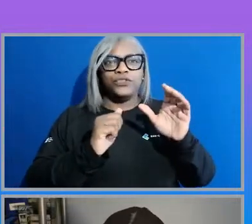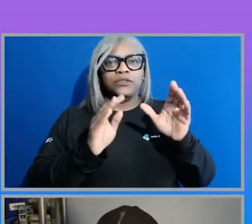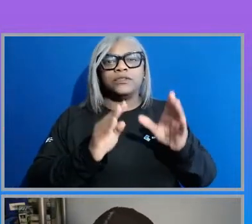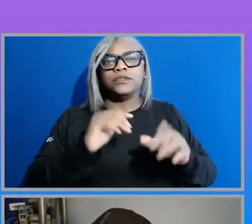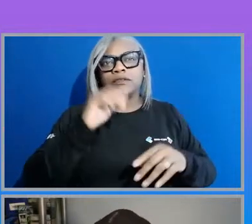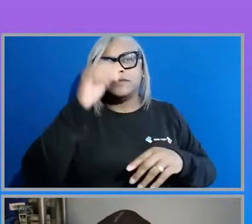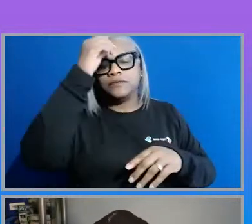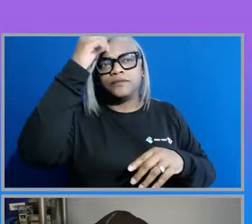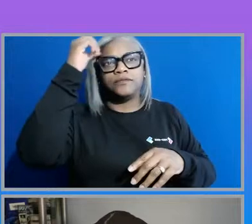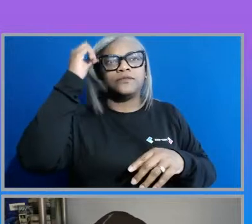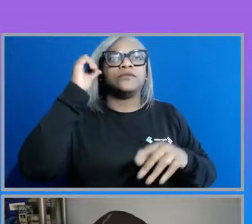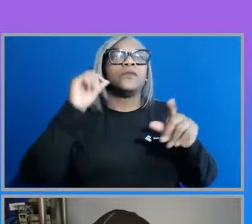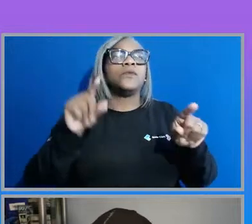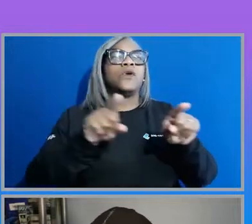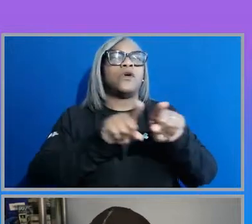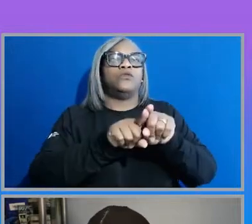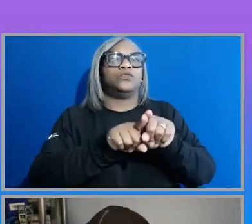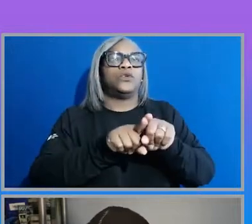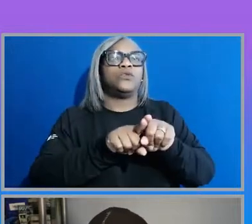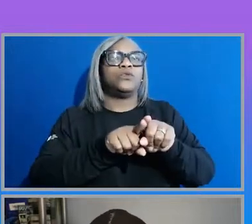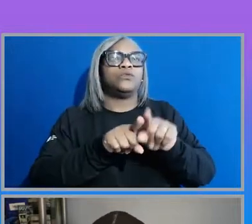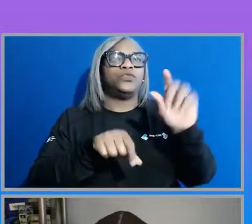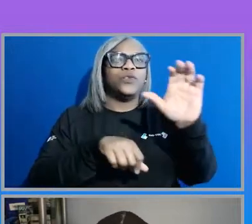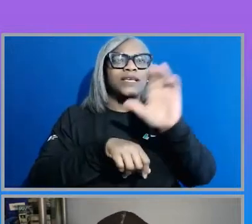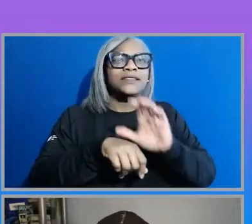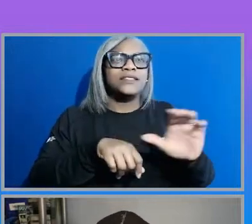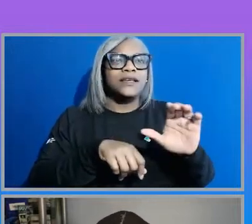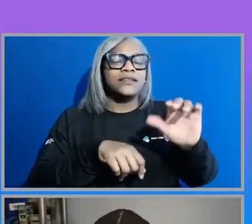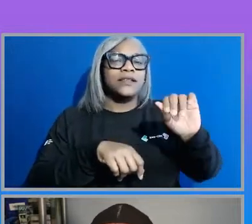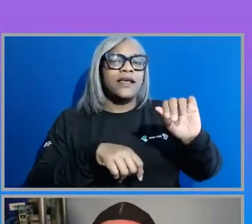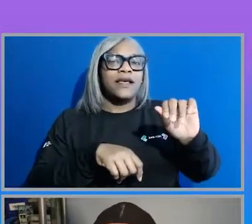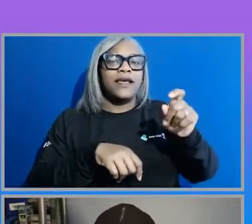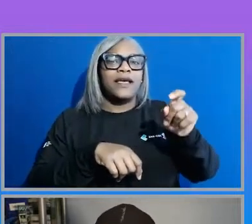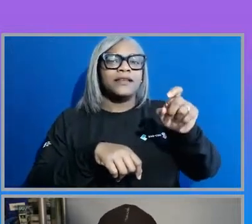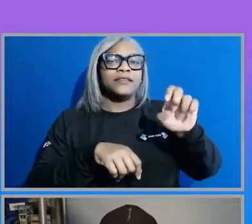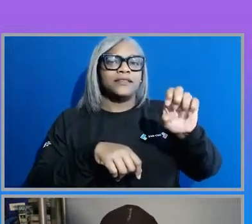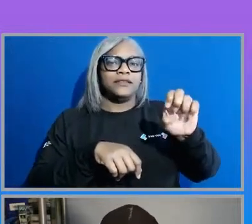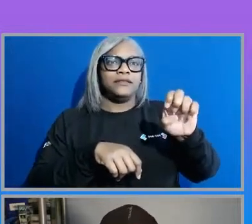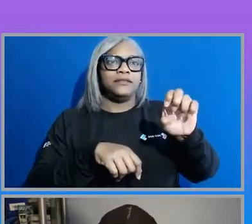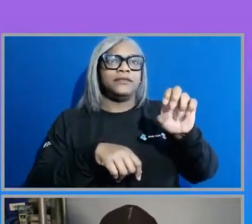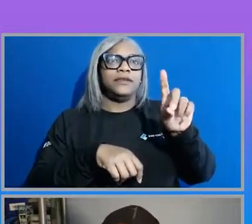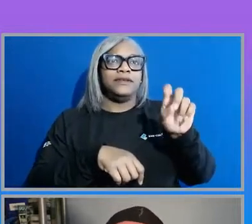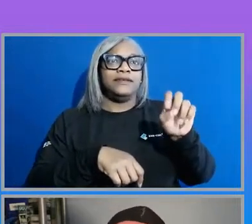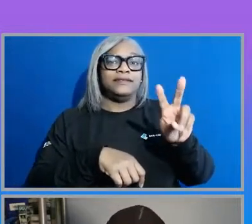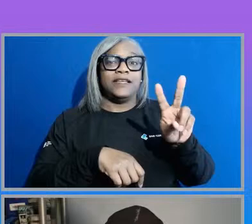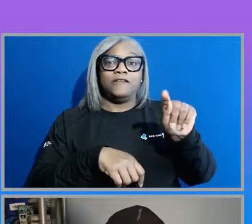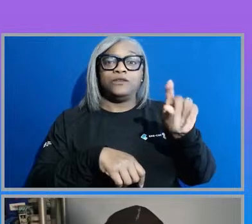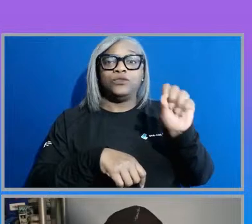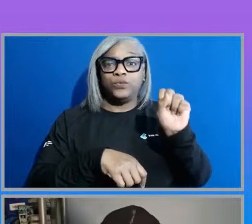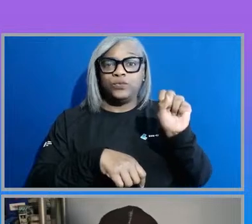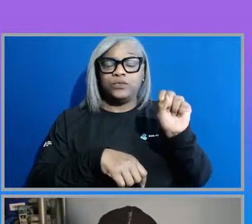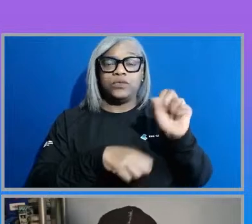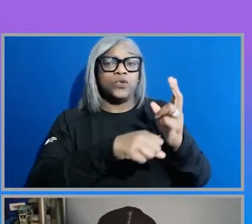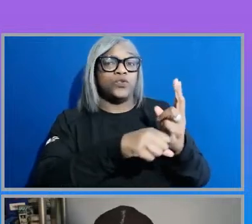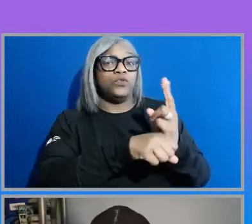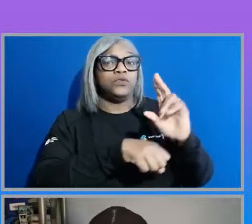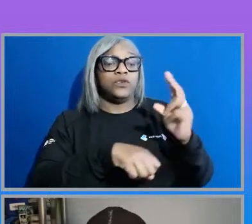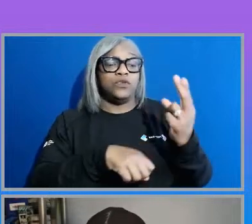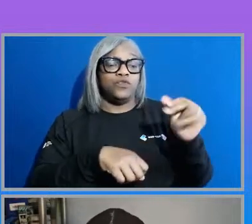browser extension by searching axe DevTools within the Chrome